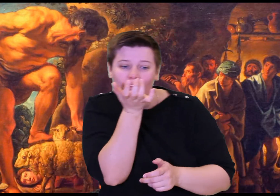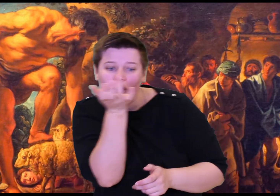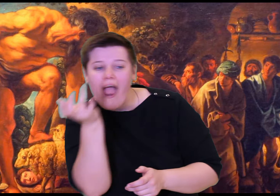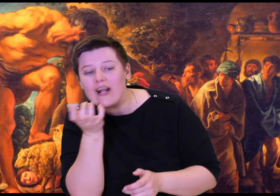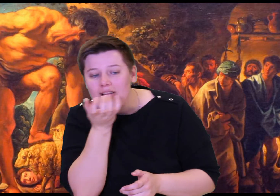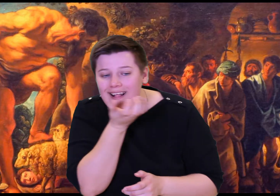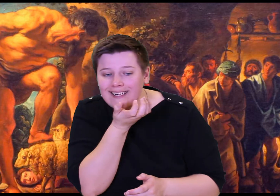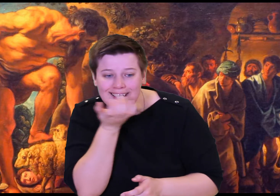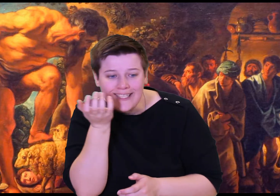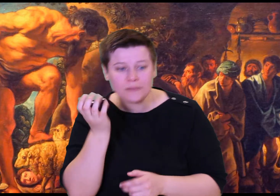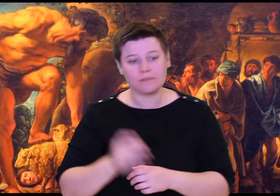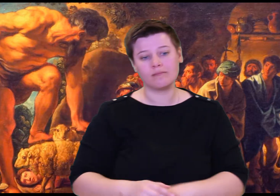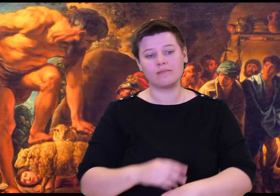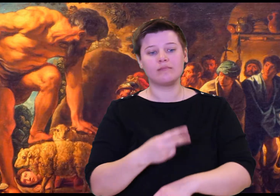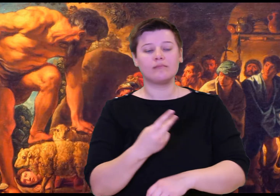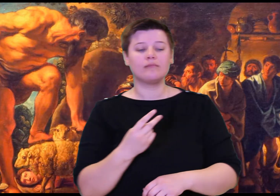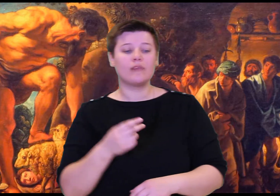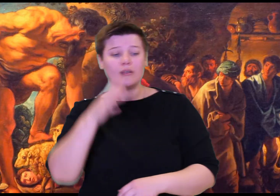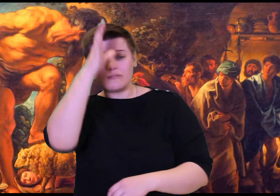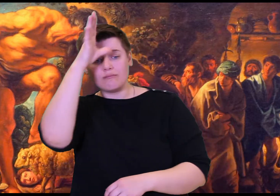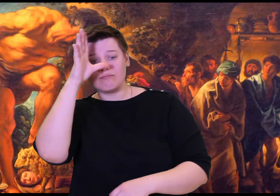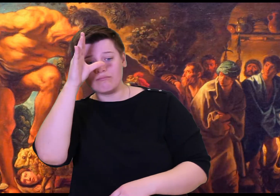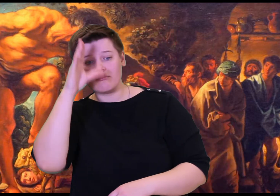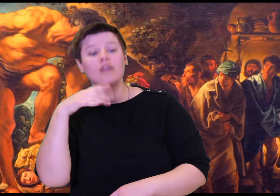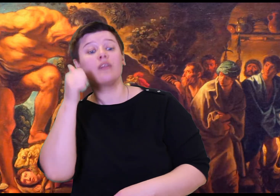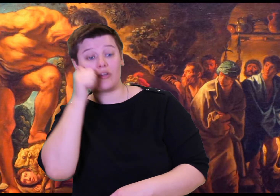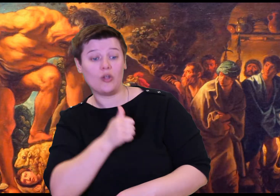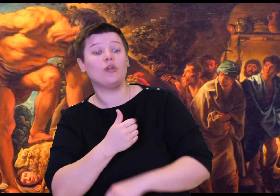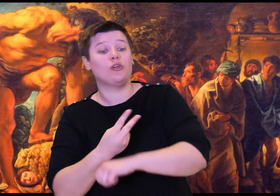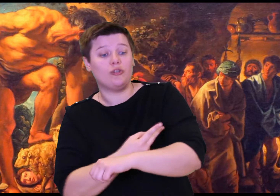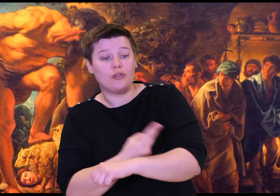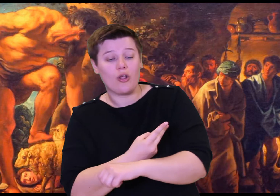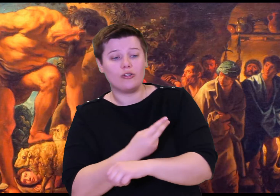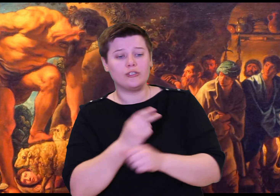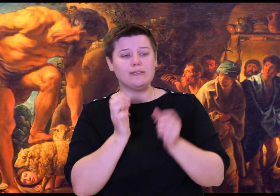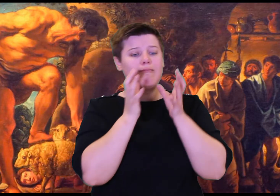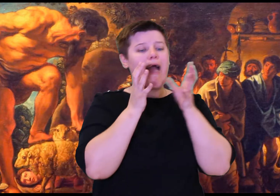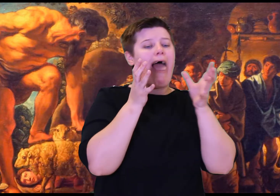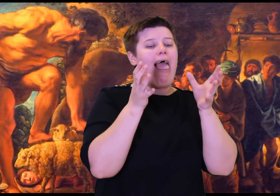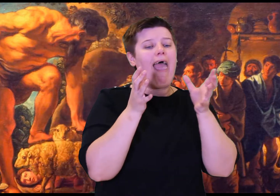Though their master was weak and worn with pain, he felt the back of each ram